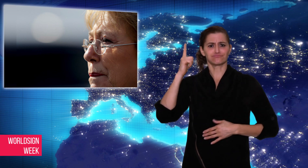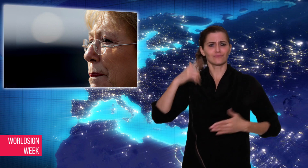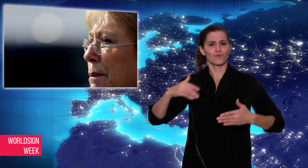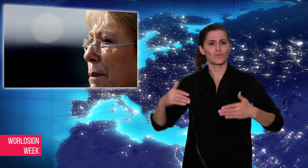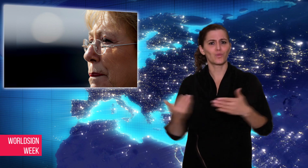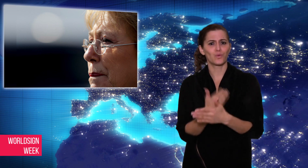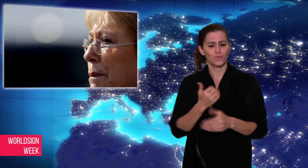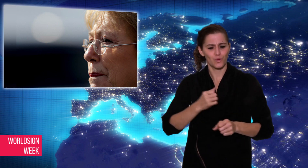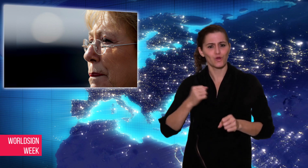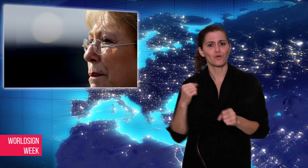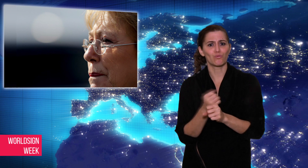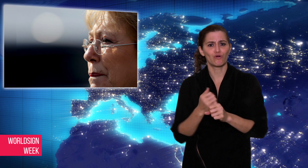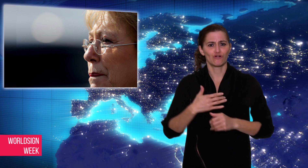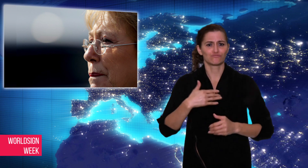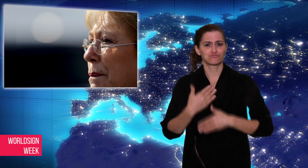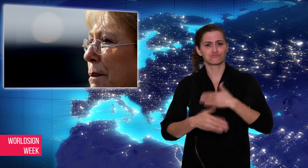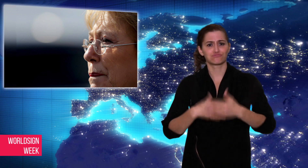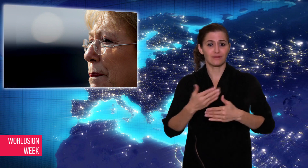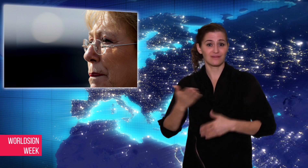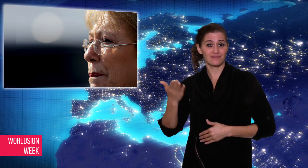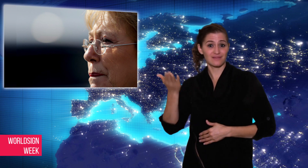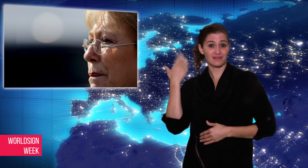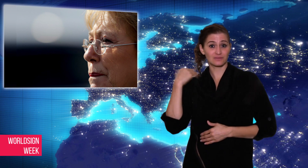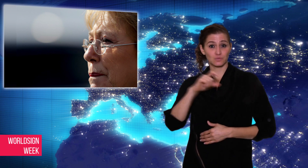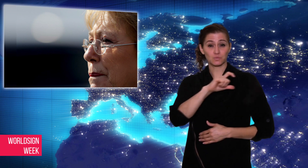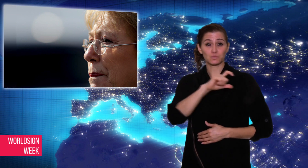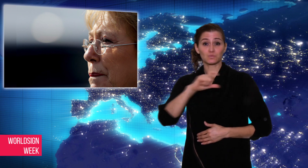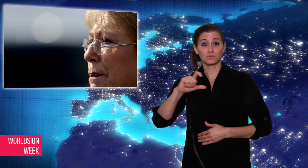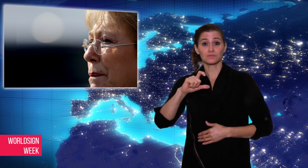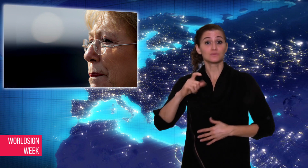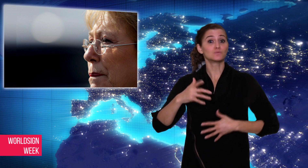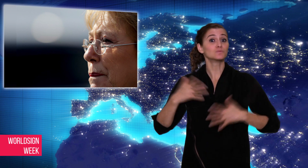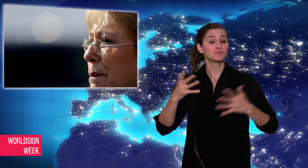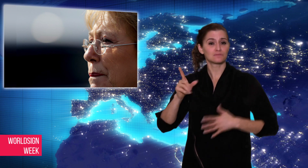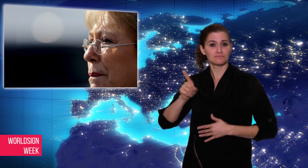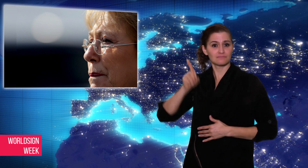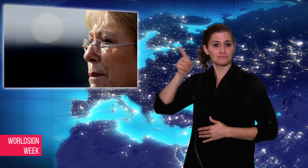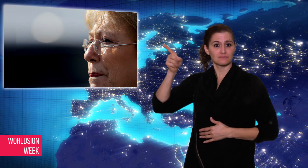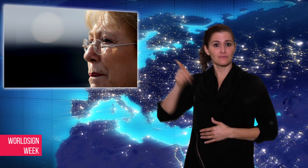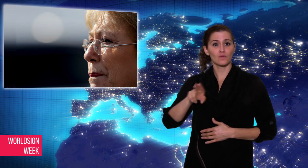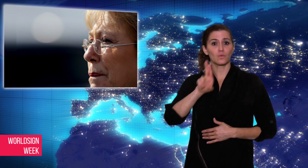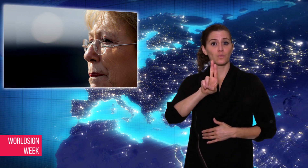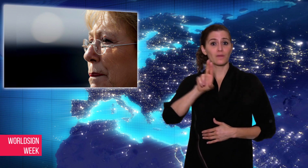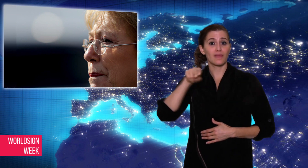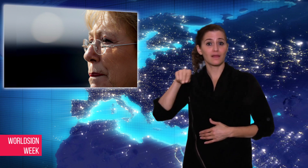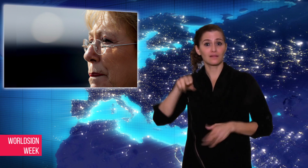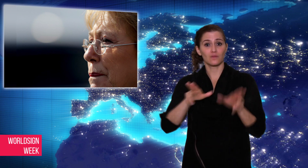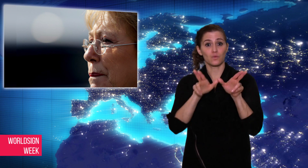new role last week as the High